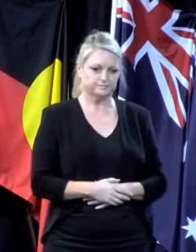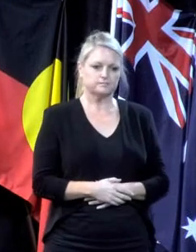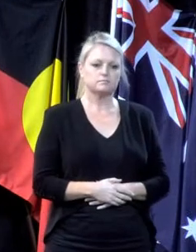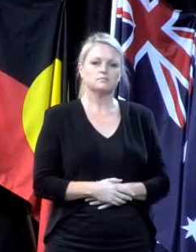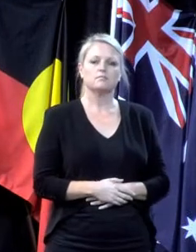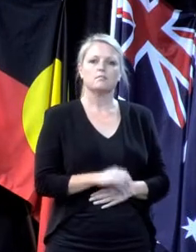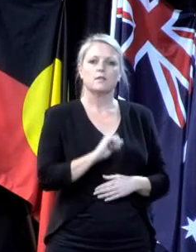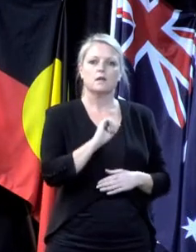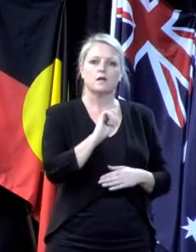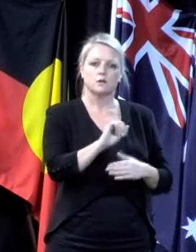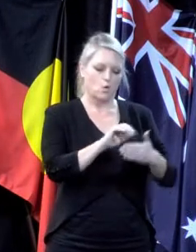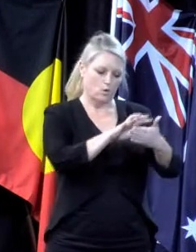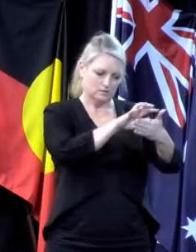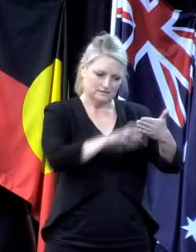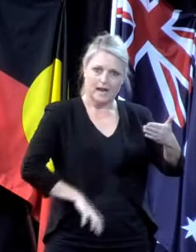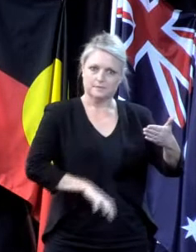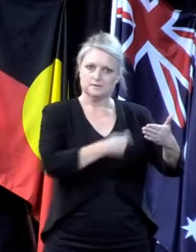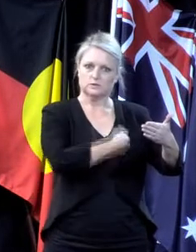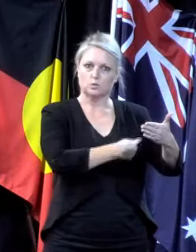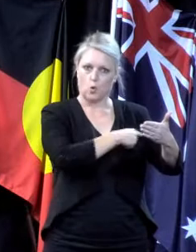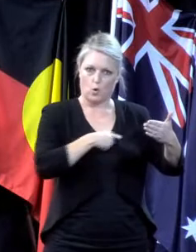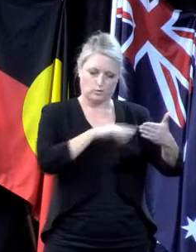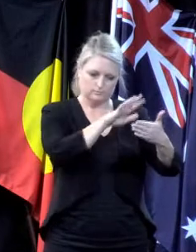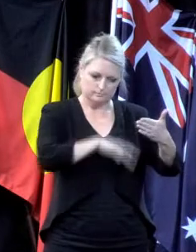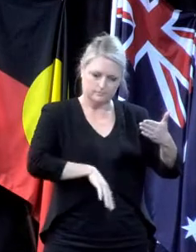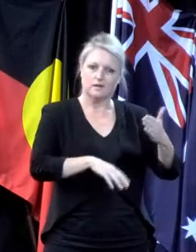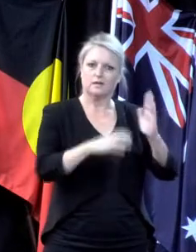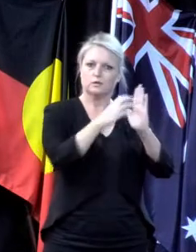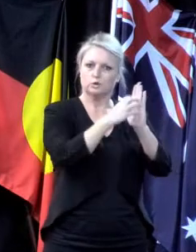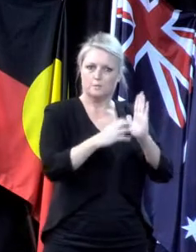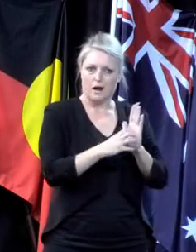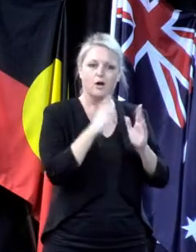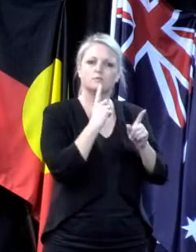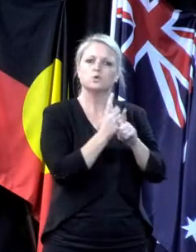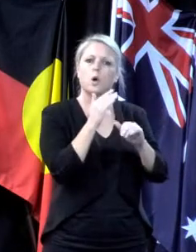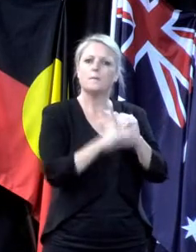speaks about there being inquiry cycles that are being actioned